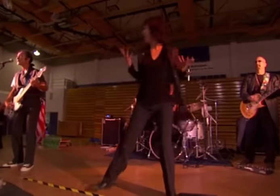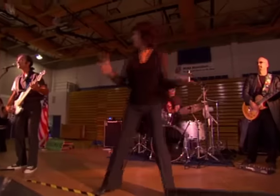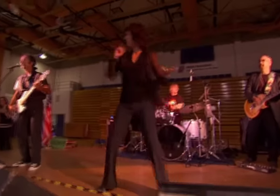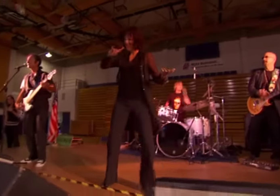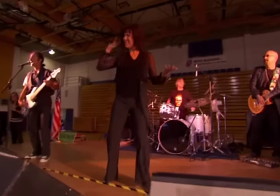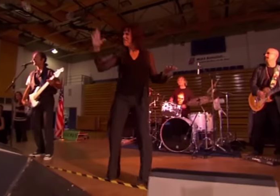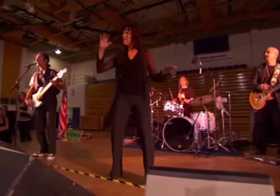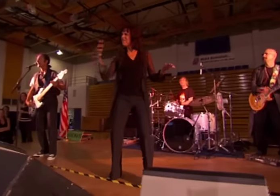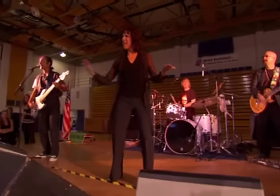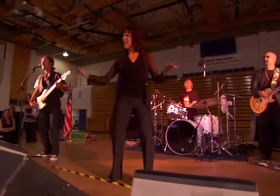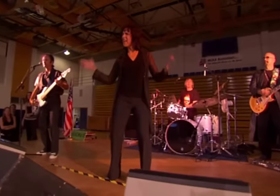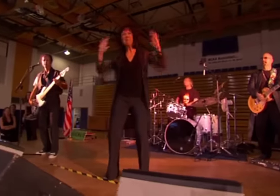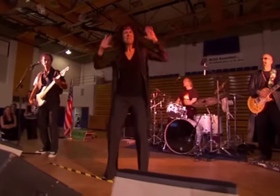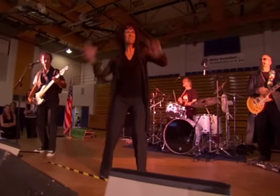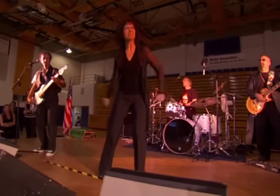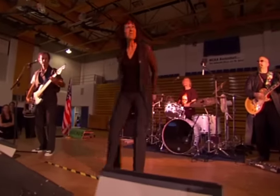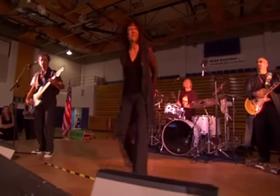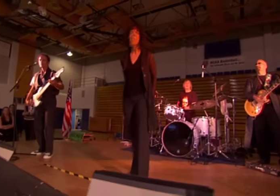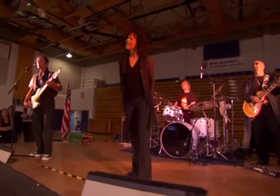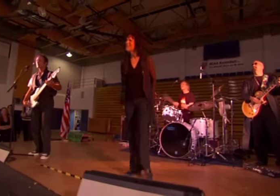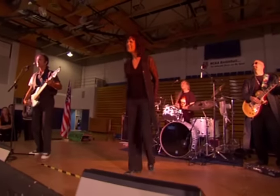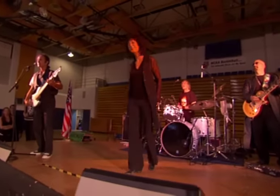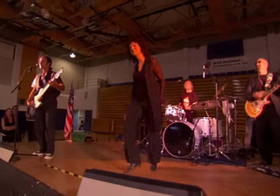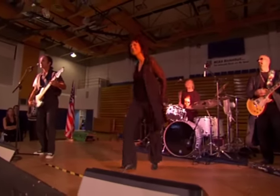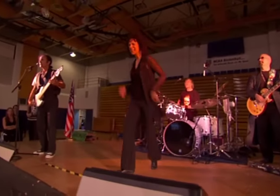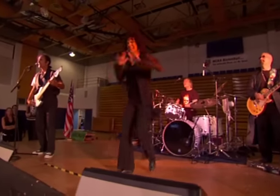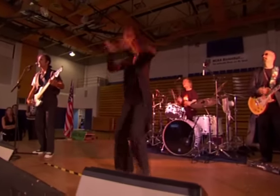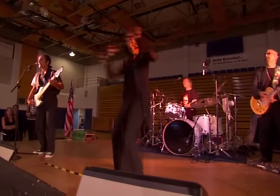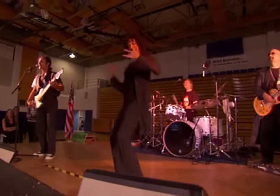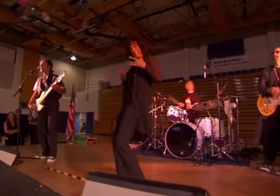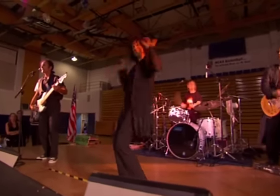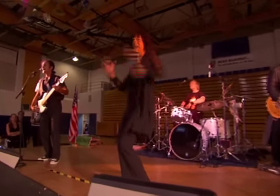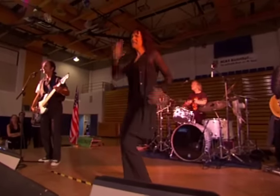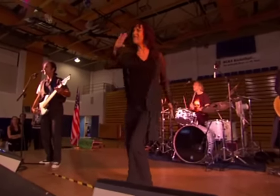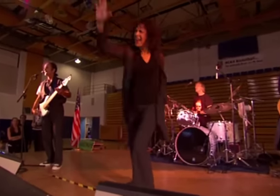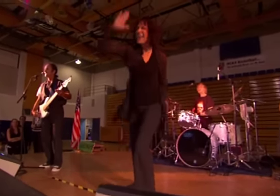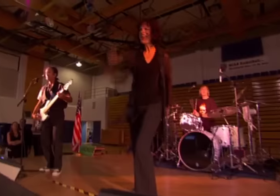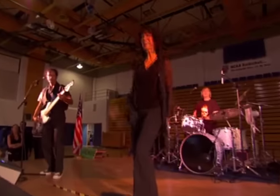It's just a deaf thing It's just a deaf thing...